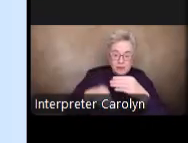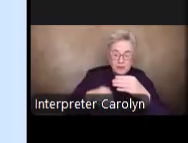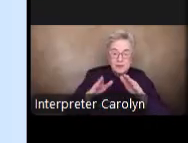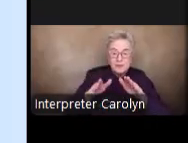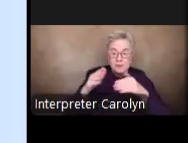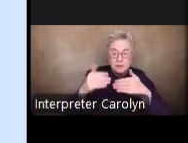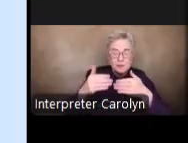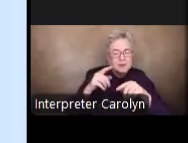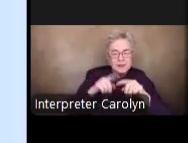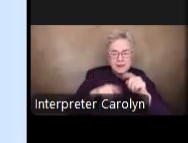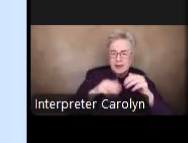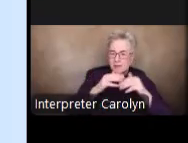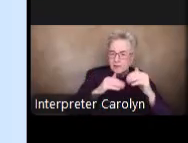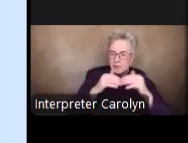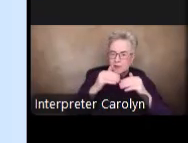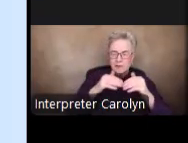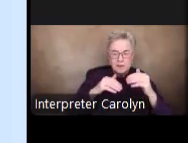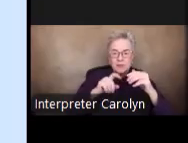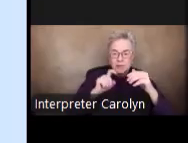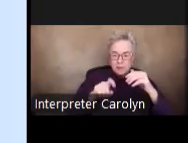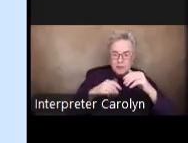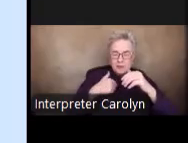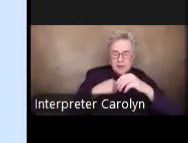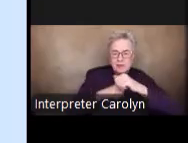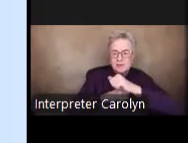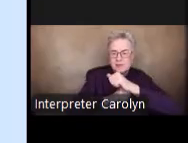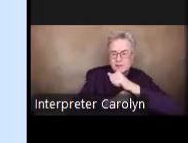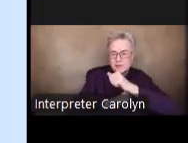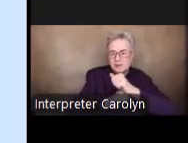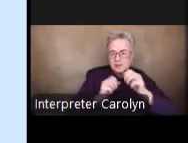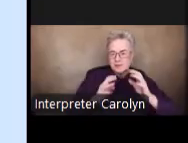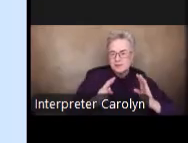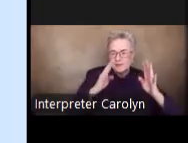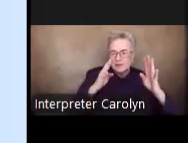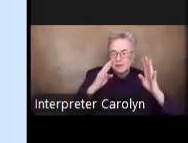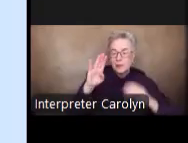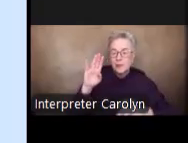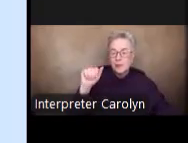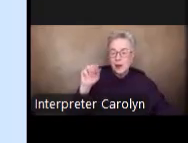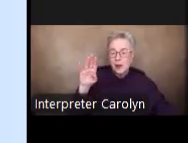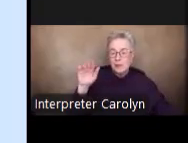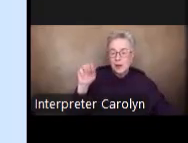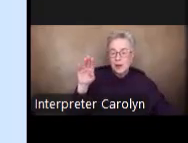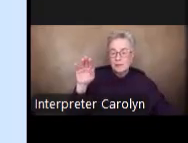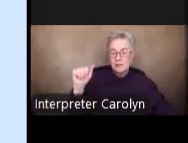until the framing is up. And Ba, ba, ba is rhetorically simple and phonetically easy,